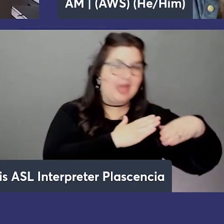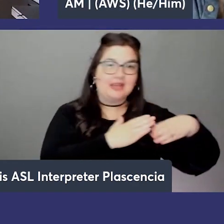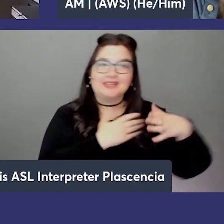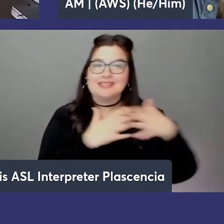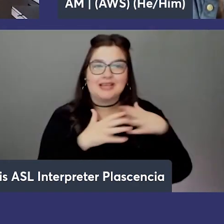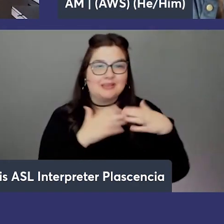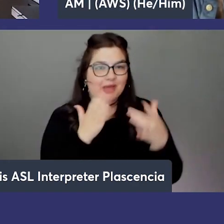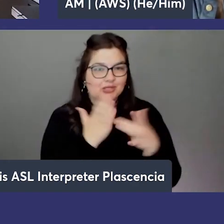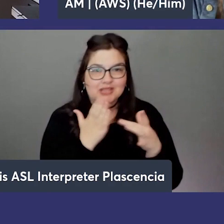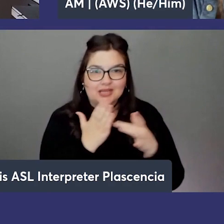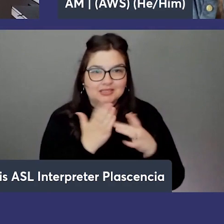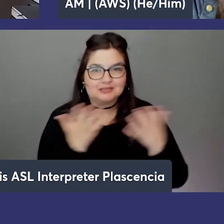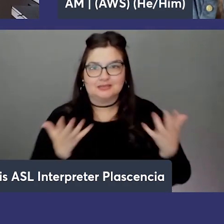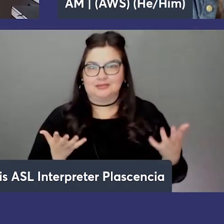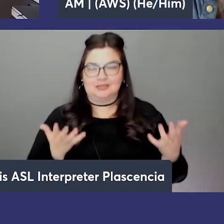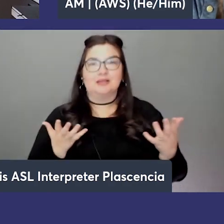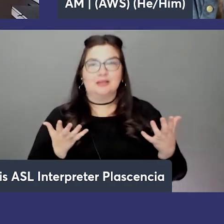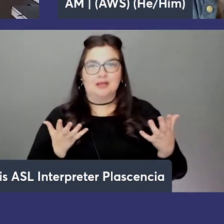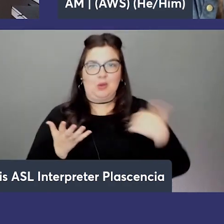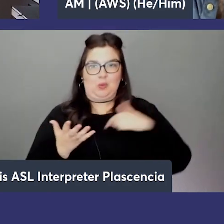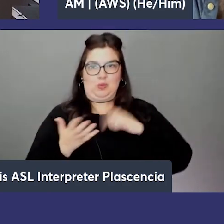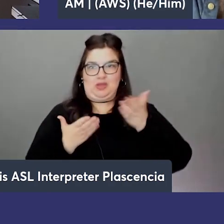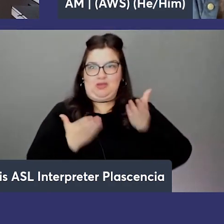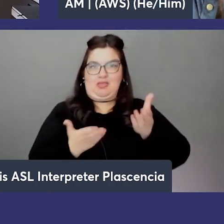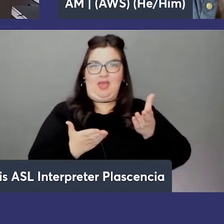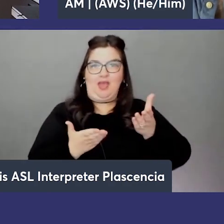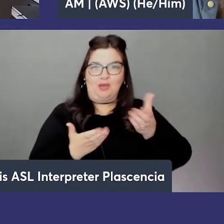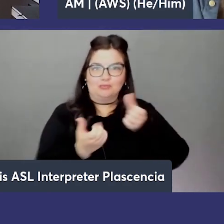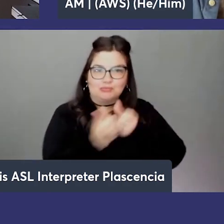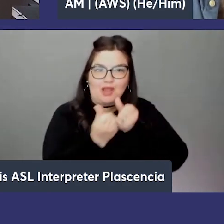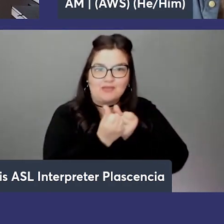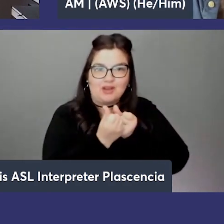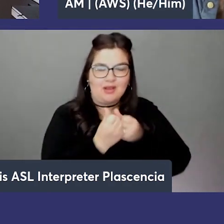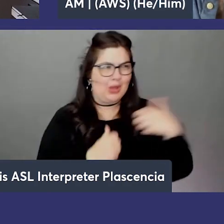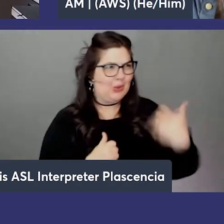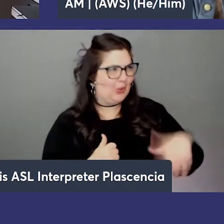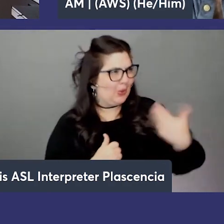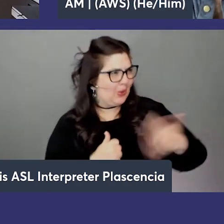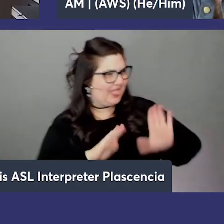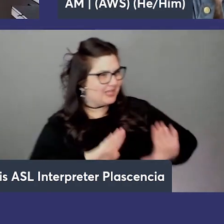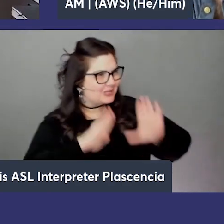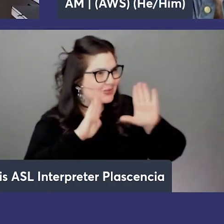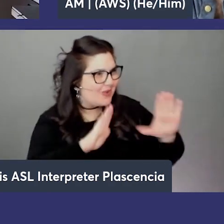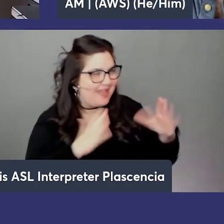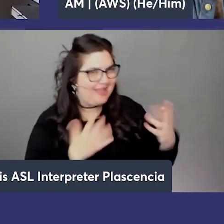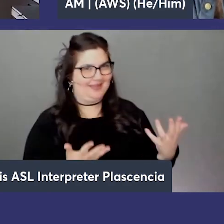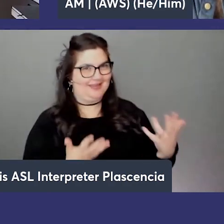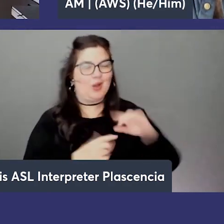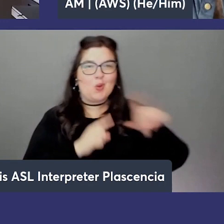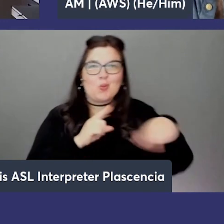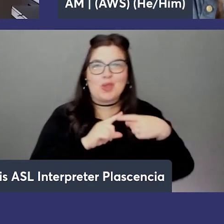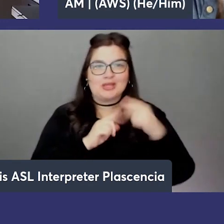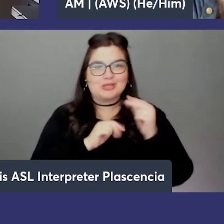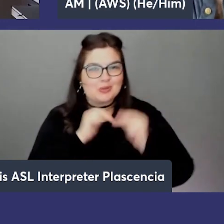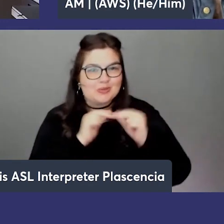You choose, the technology will be there to cover you. That's great. I mean, yeah, when you're building architectures,